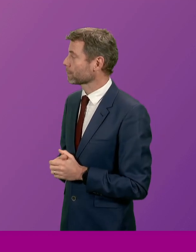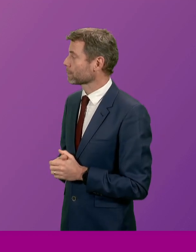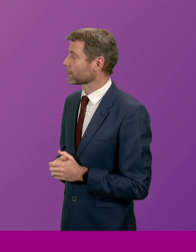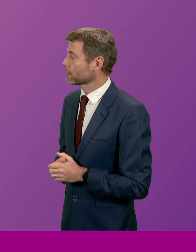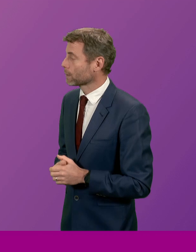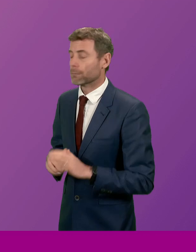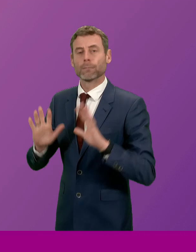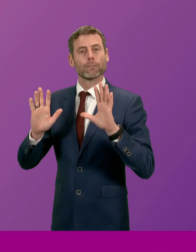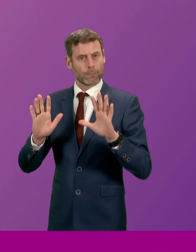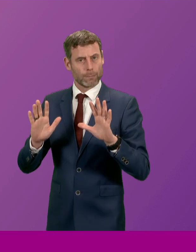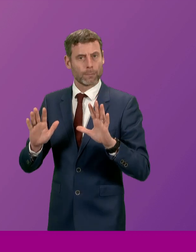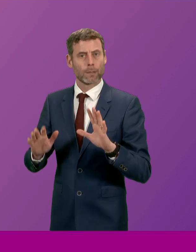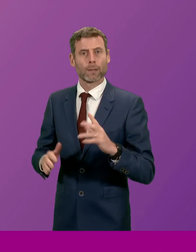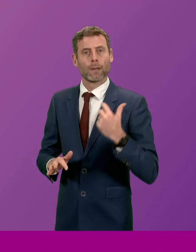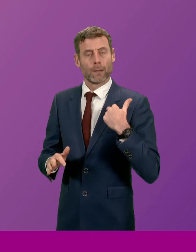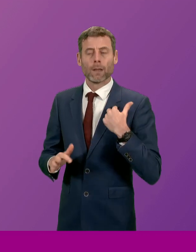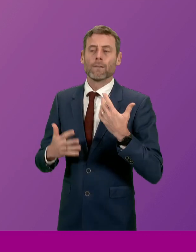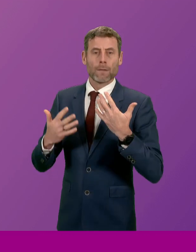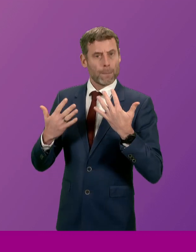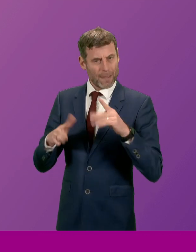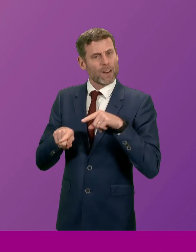I have, of course, been paying very close attention to the issues that have been raised